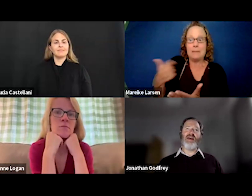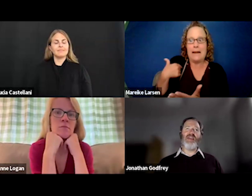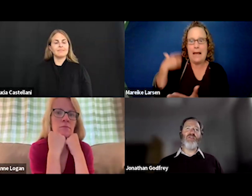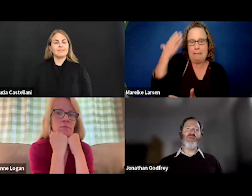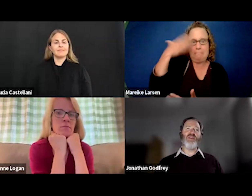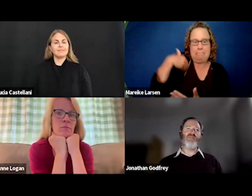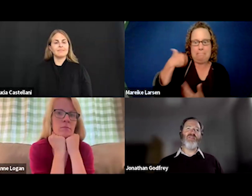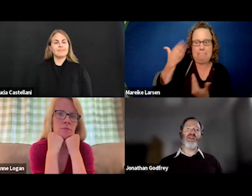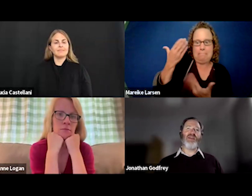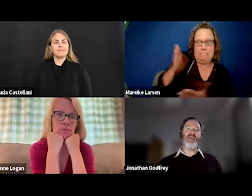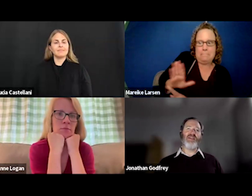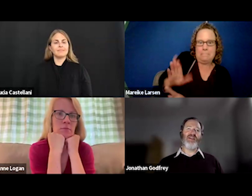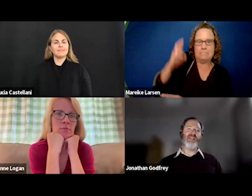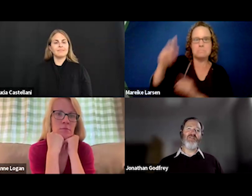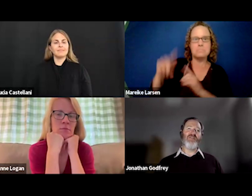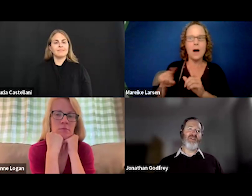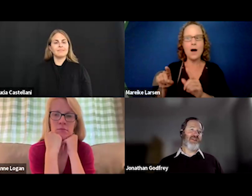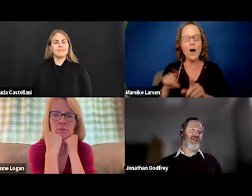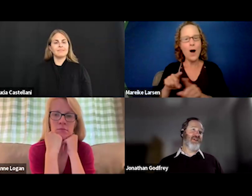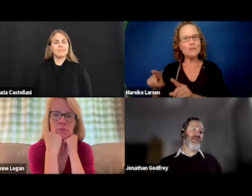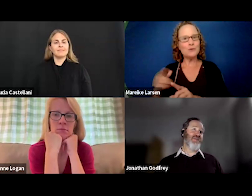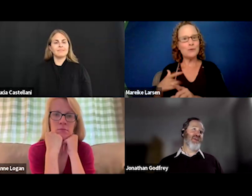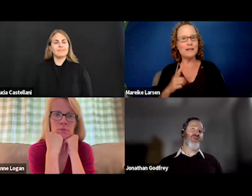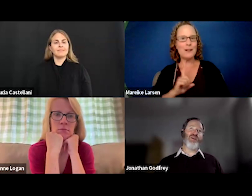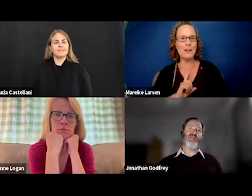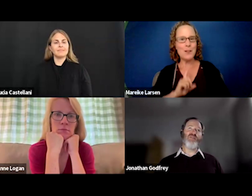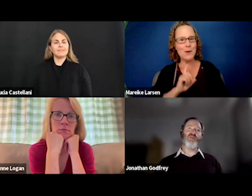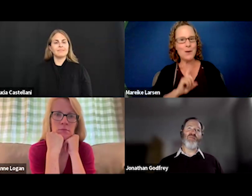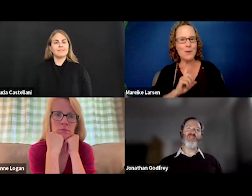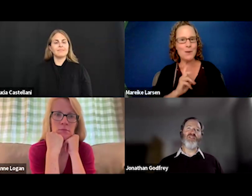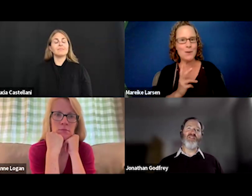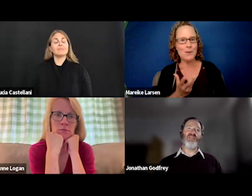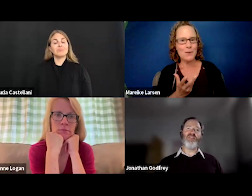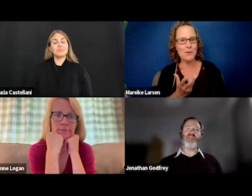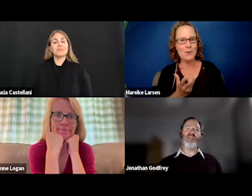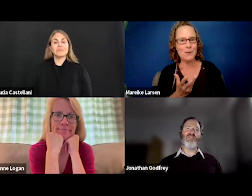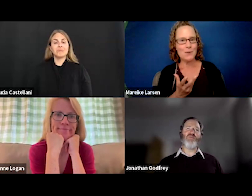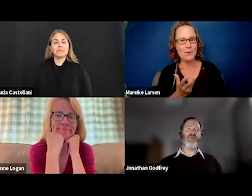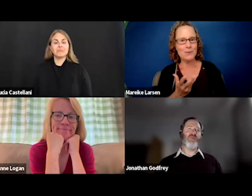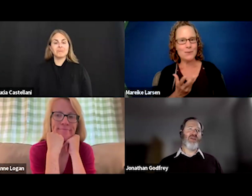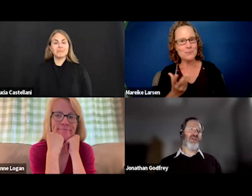are equally feeling alone. And they're looking for an opportunity to connect as well.